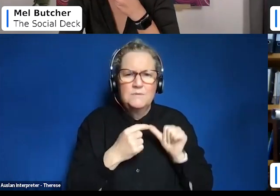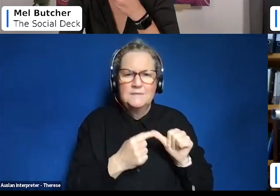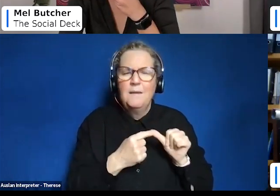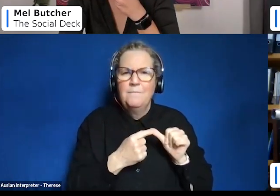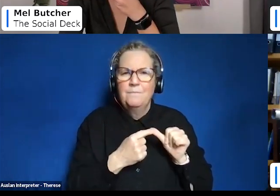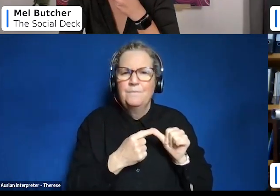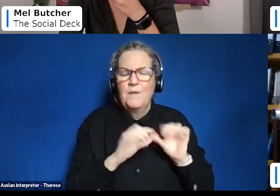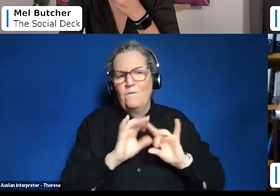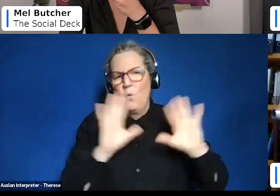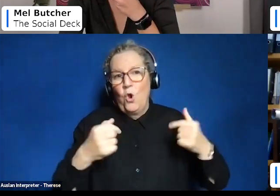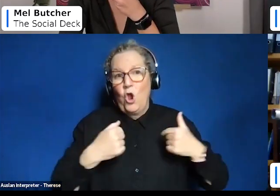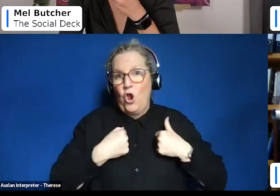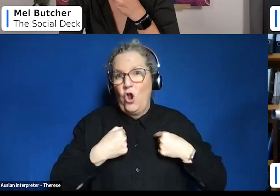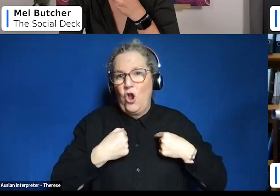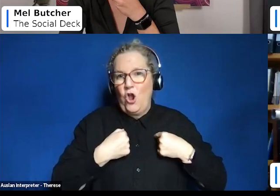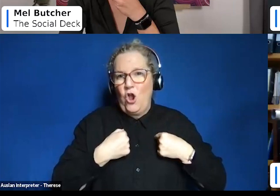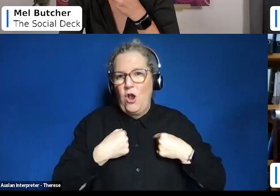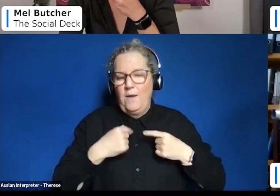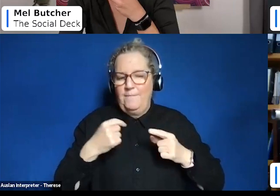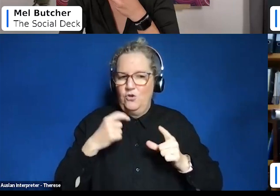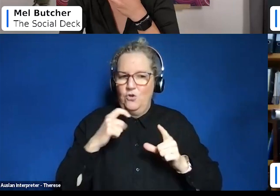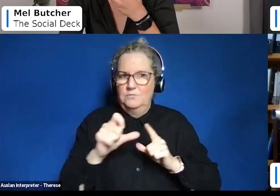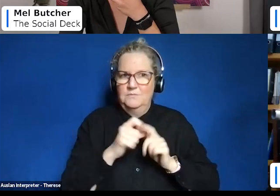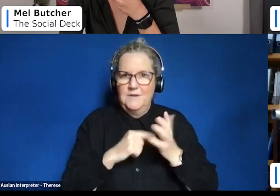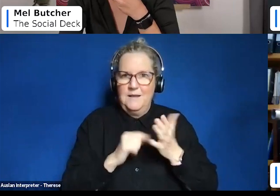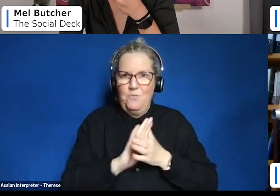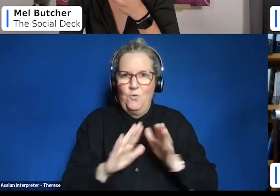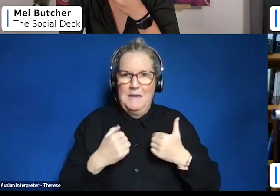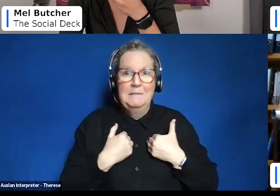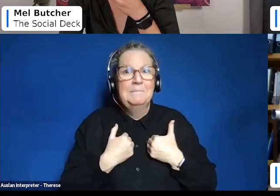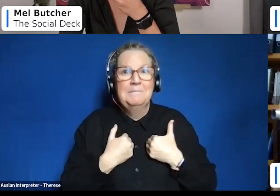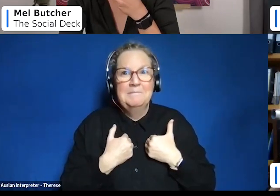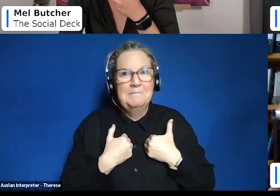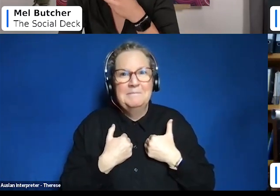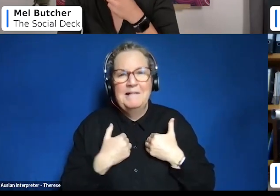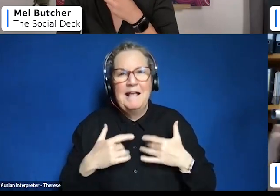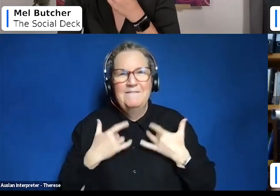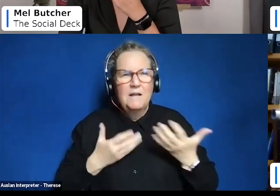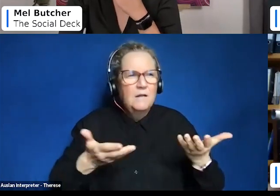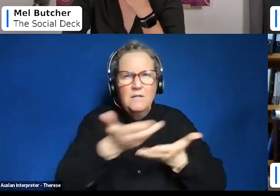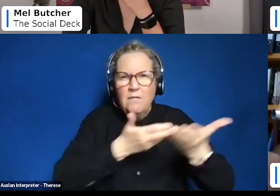I was one of the people who is not a data expert. And so I felt, you know, there was some of the discussions that had at a very high level